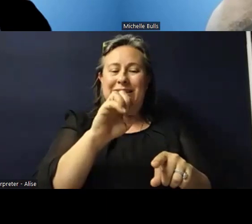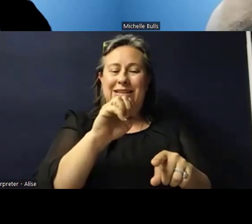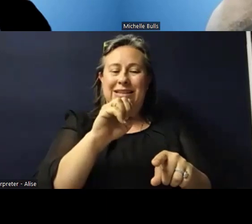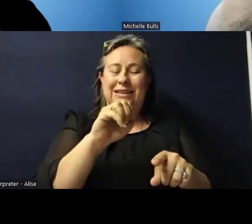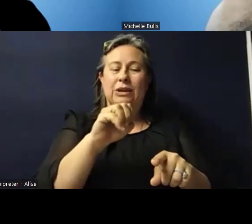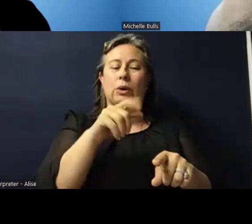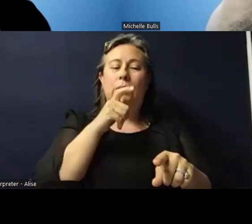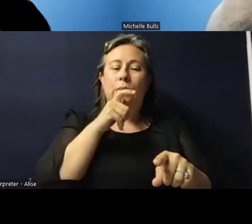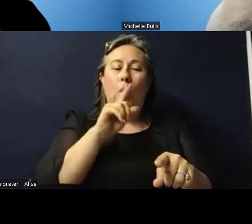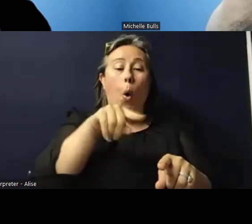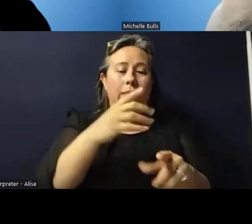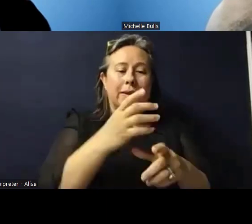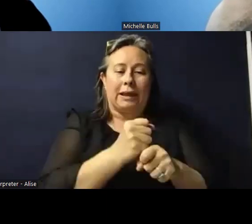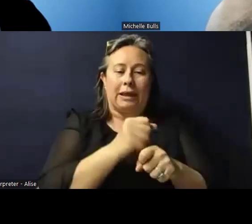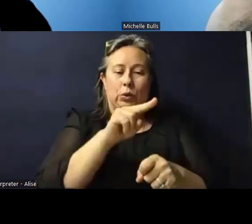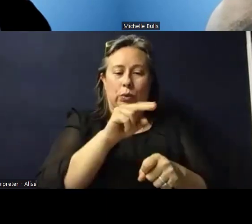but not completing the full registration.